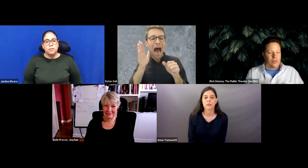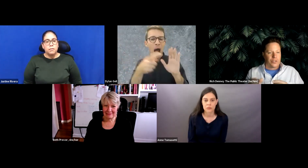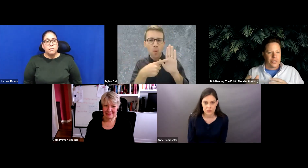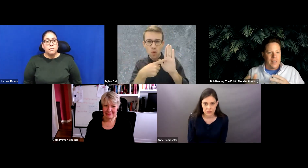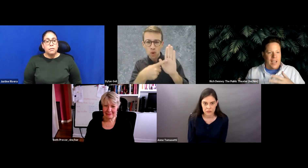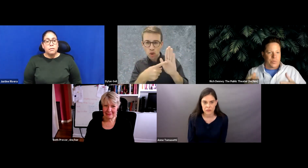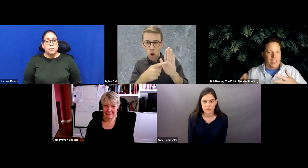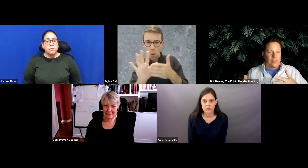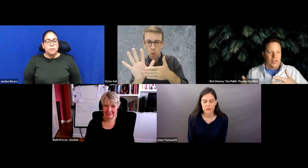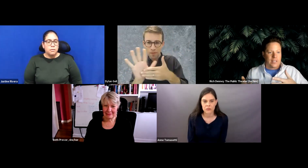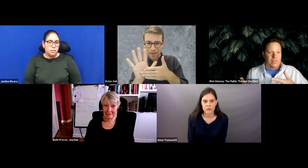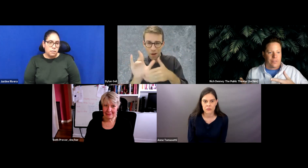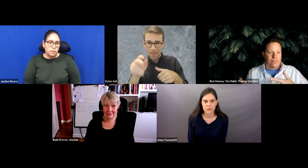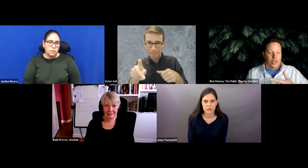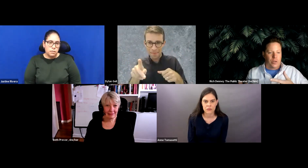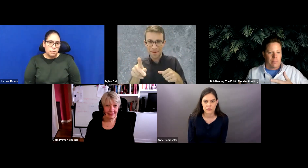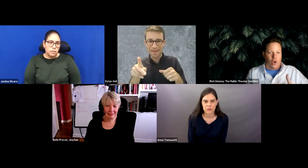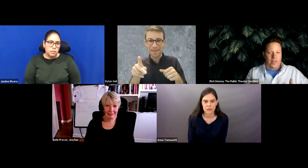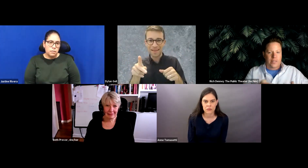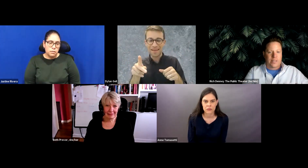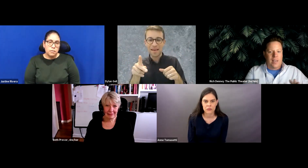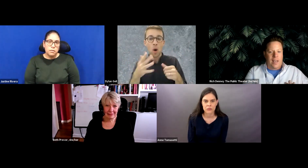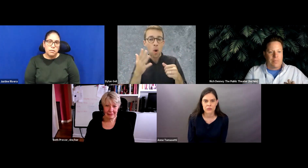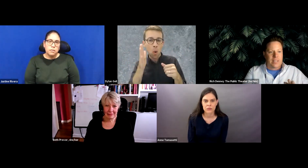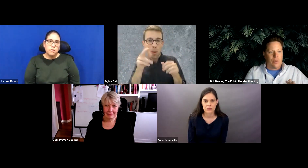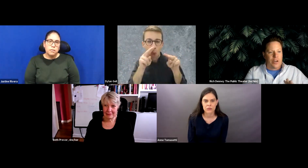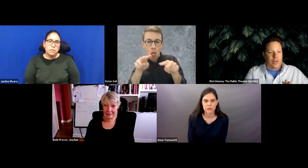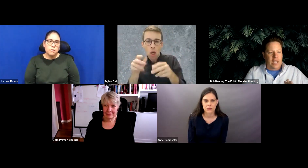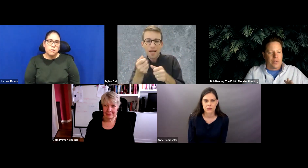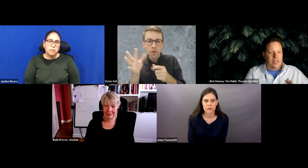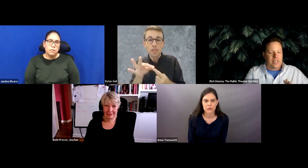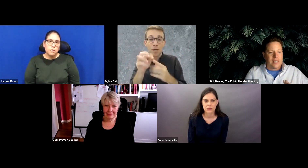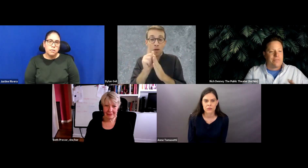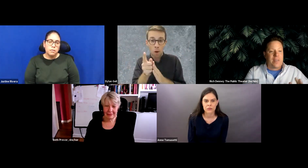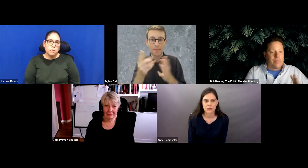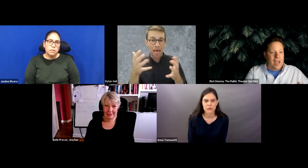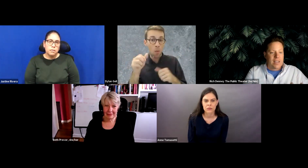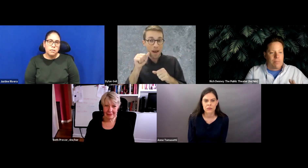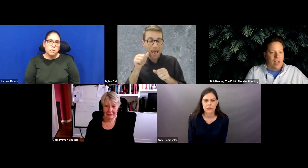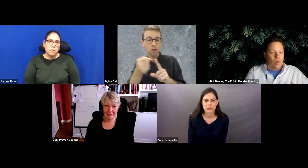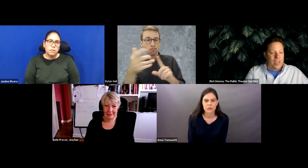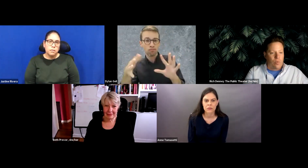closer as we look at some different video clip moments, because I want her to be able to give feedback about what that